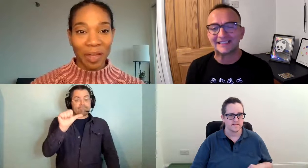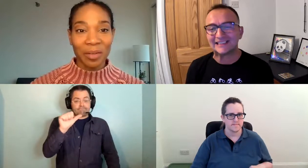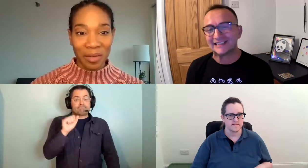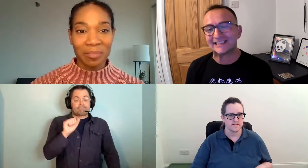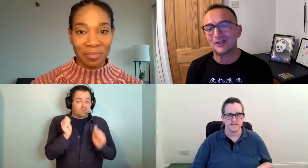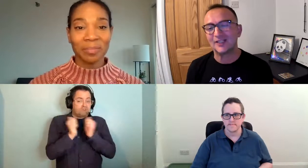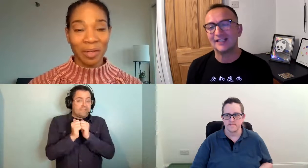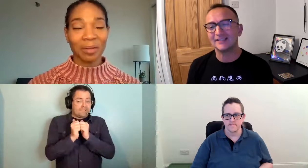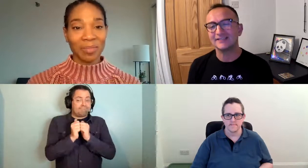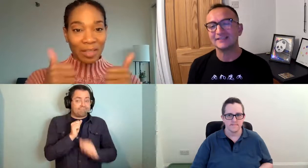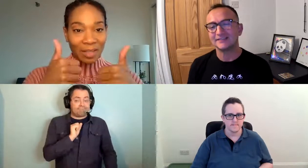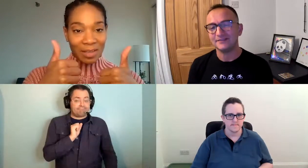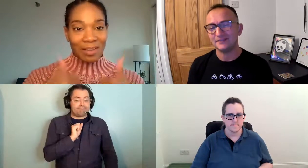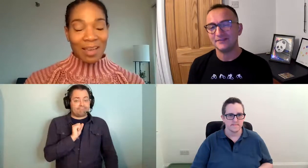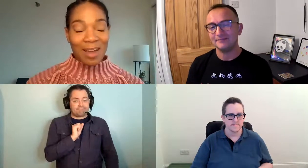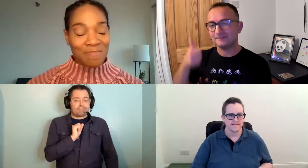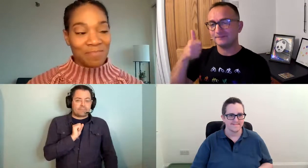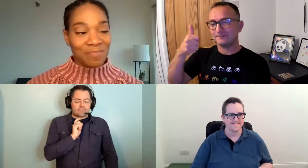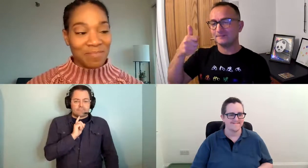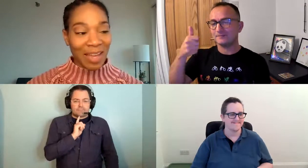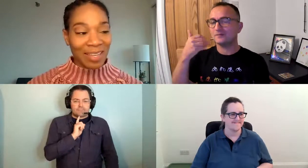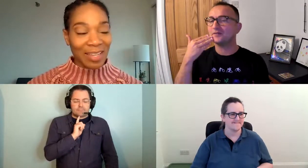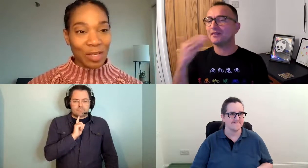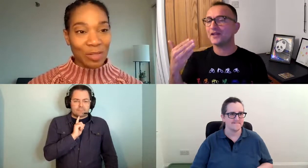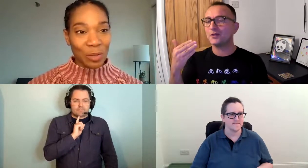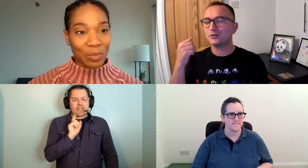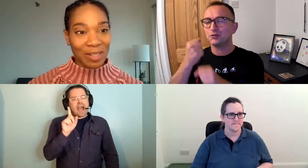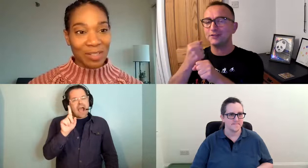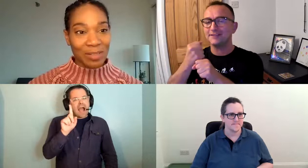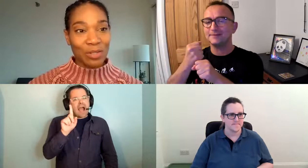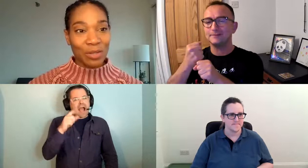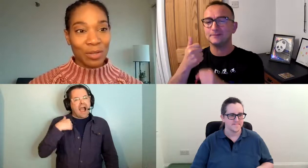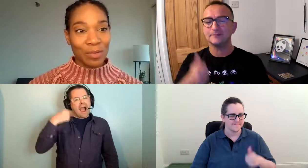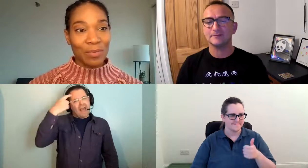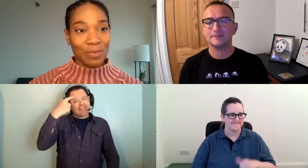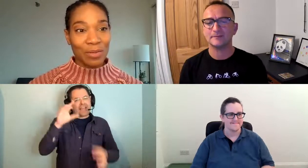and how we bring ourselves into this space right, so, I